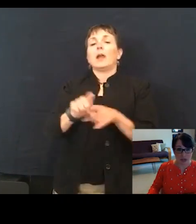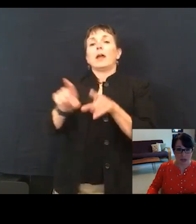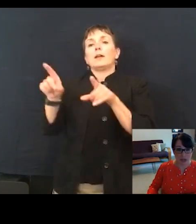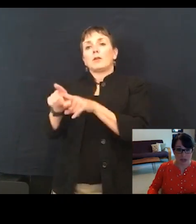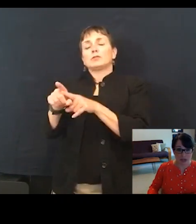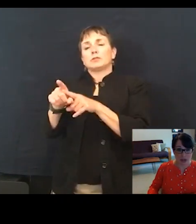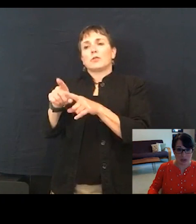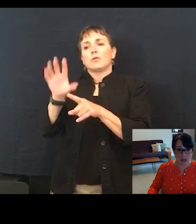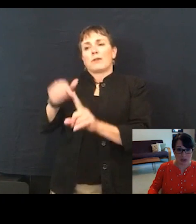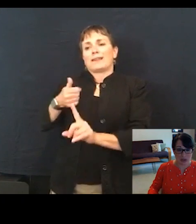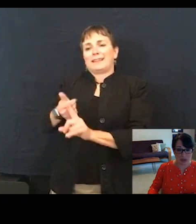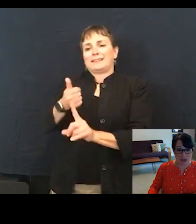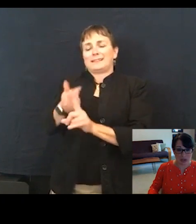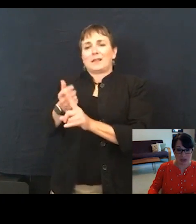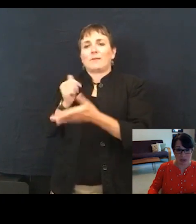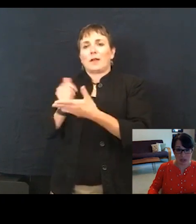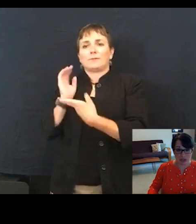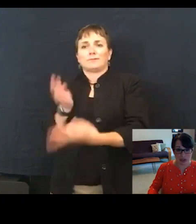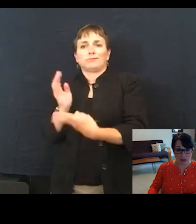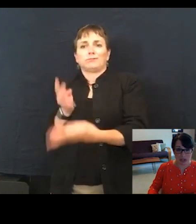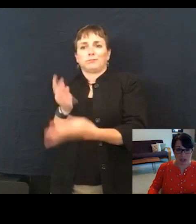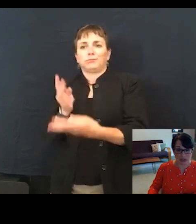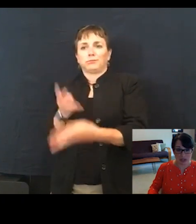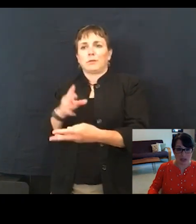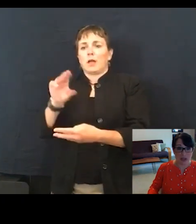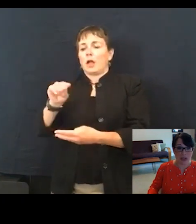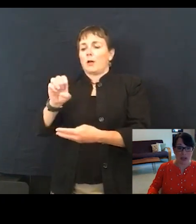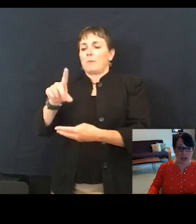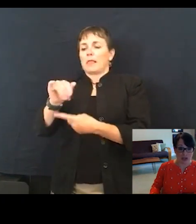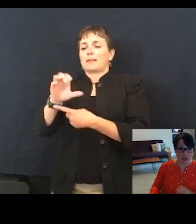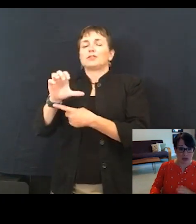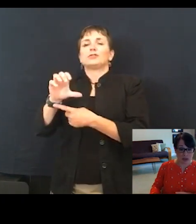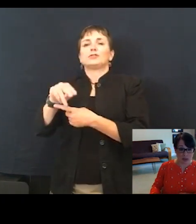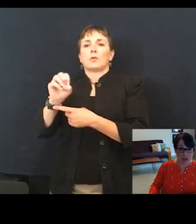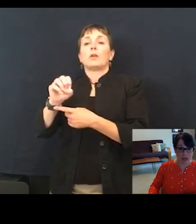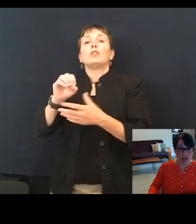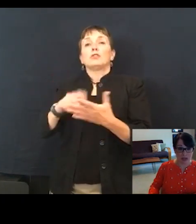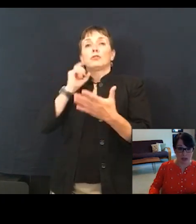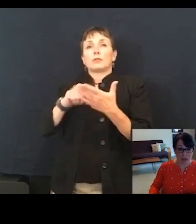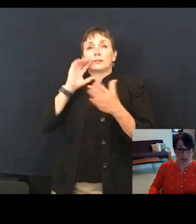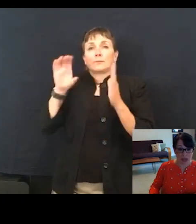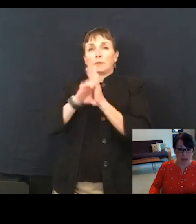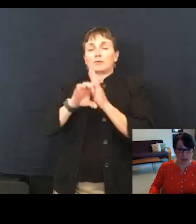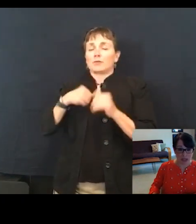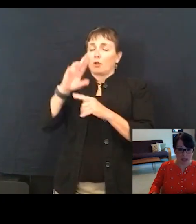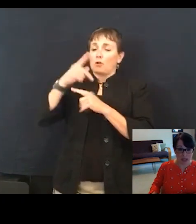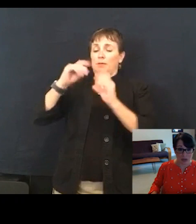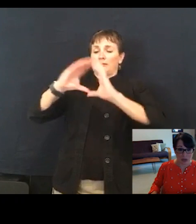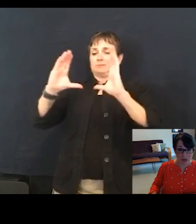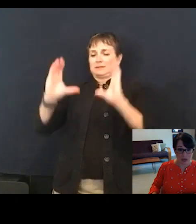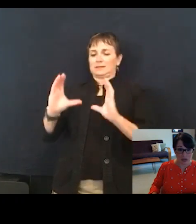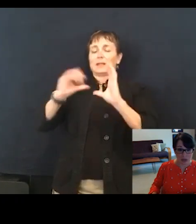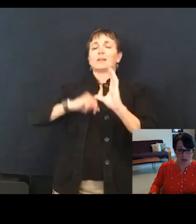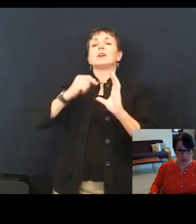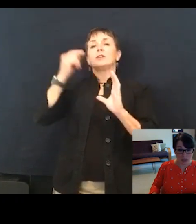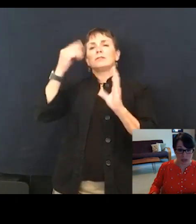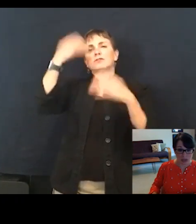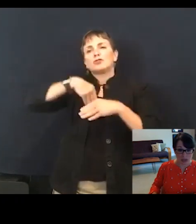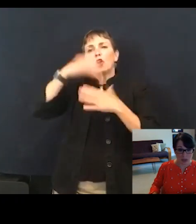So these dark circles here that you see in the RPE cell, in a normal retina, would migrate towards the photoreceptors into what